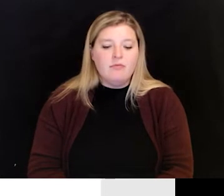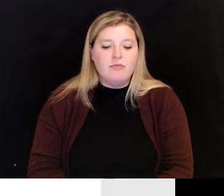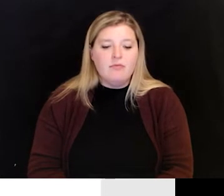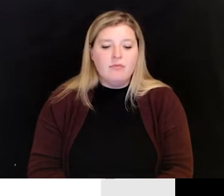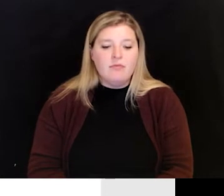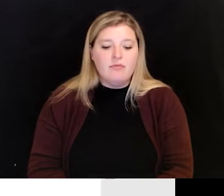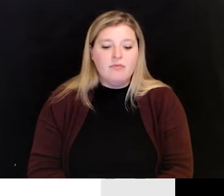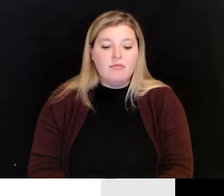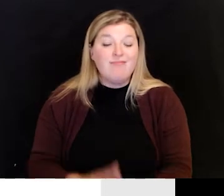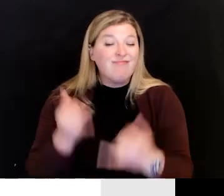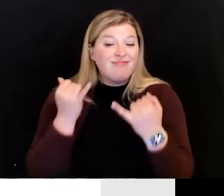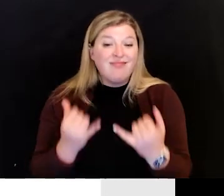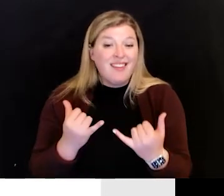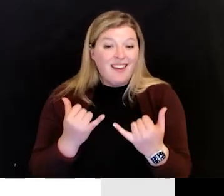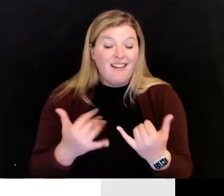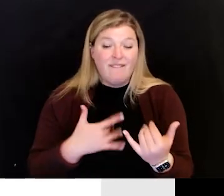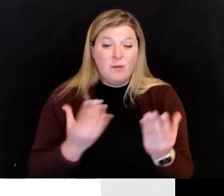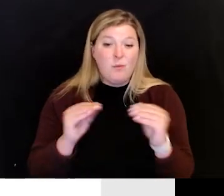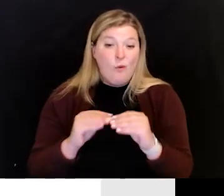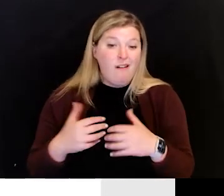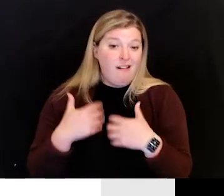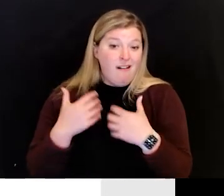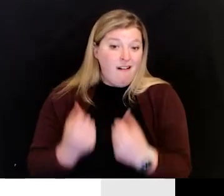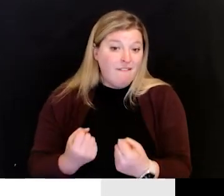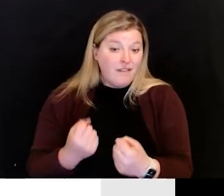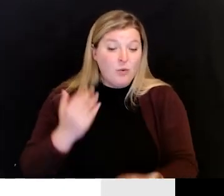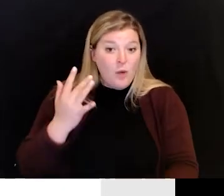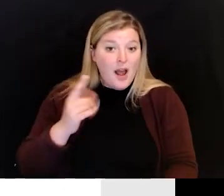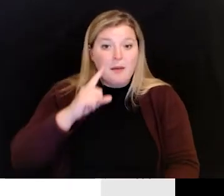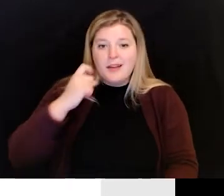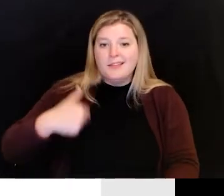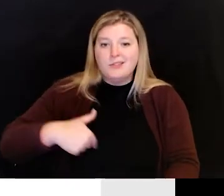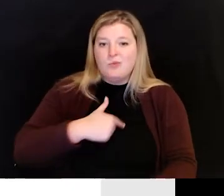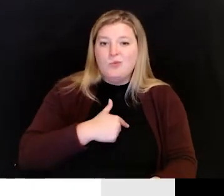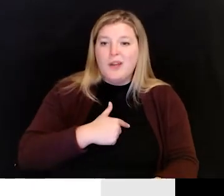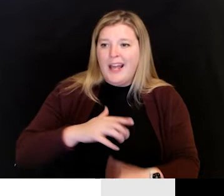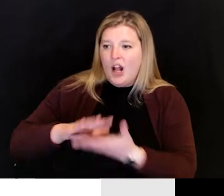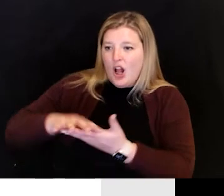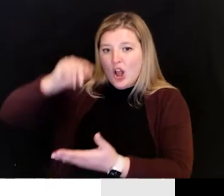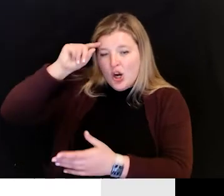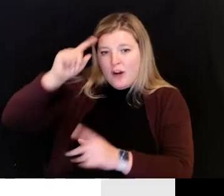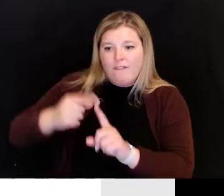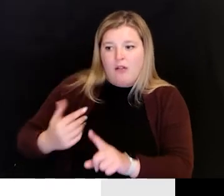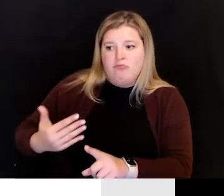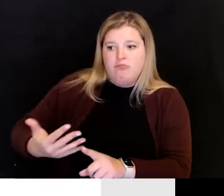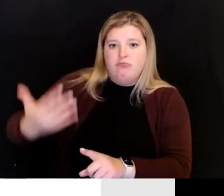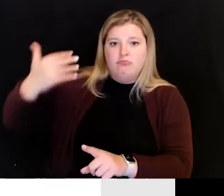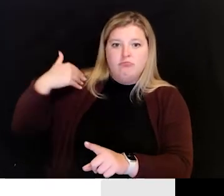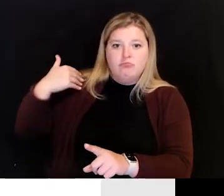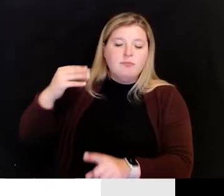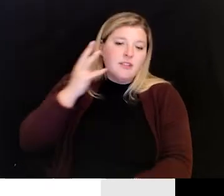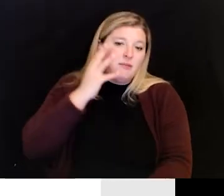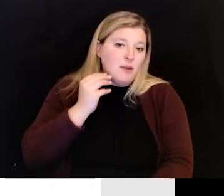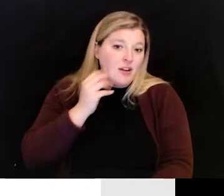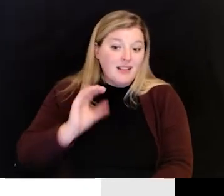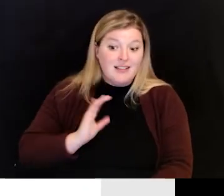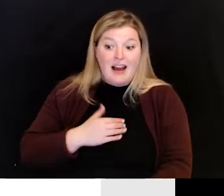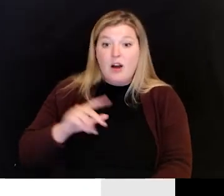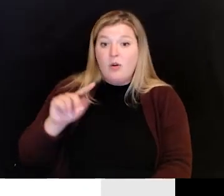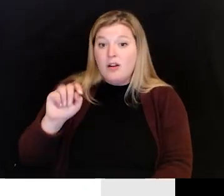because we can lean back on all of those experiences. We can look at our templates, our notes from past projects,